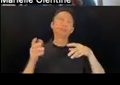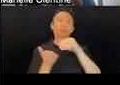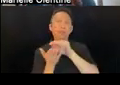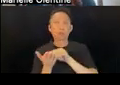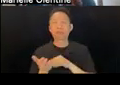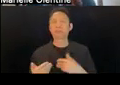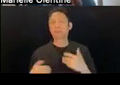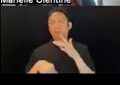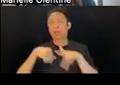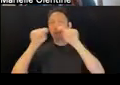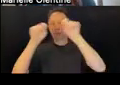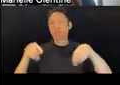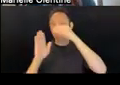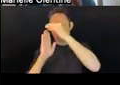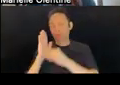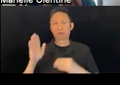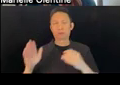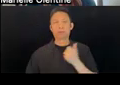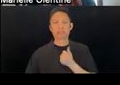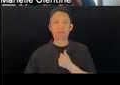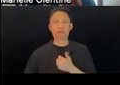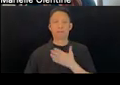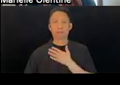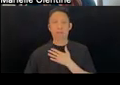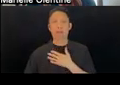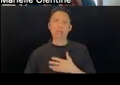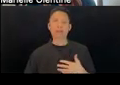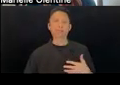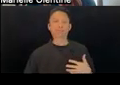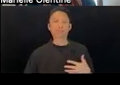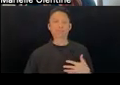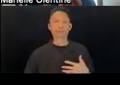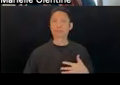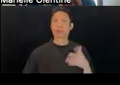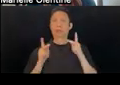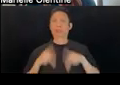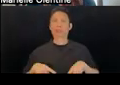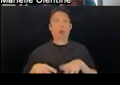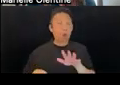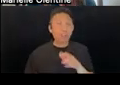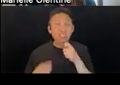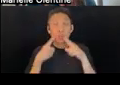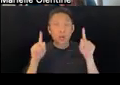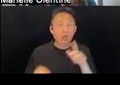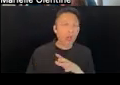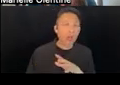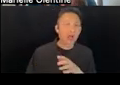that somebody came up to us during a film festival, this was me as a producer and said I loved your film,